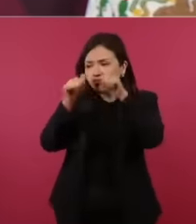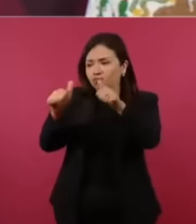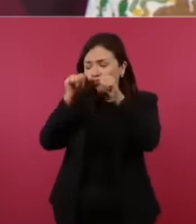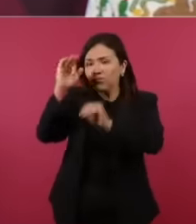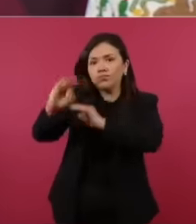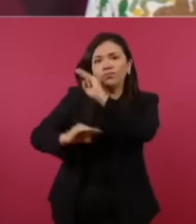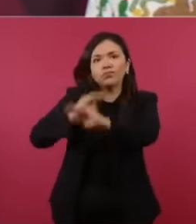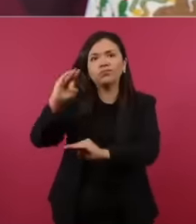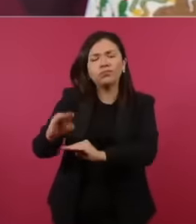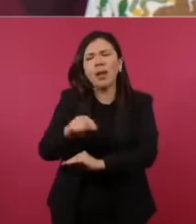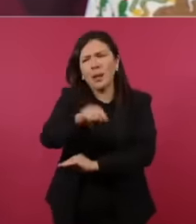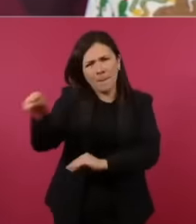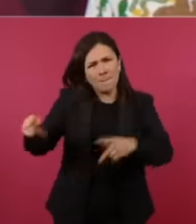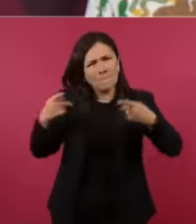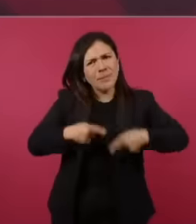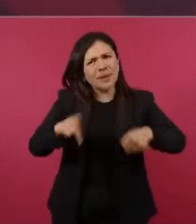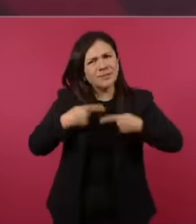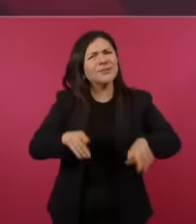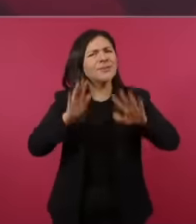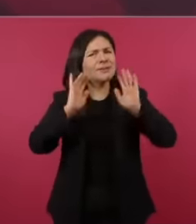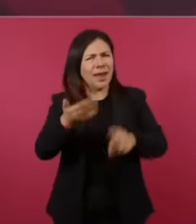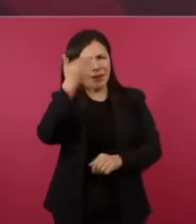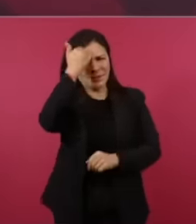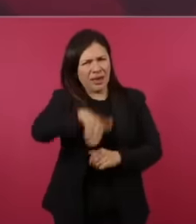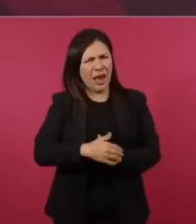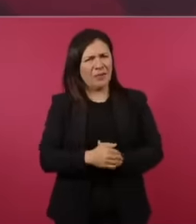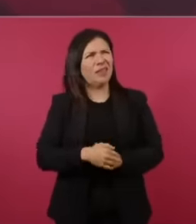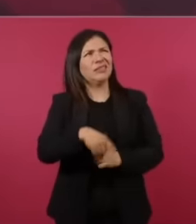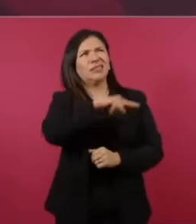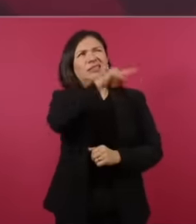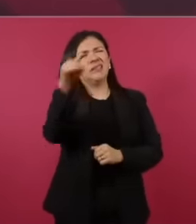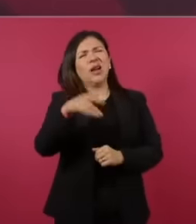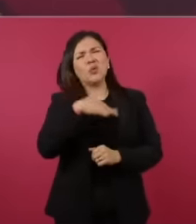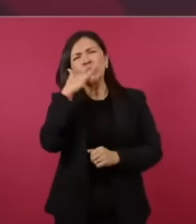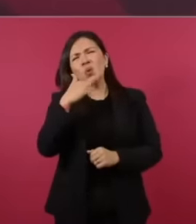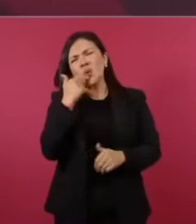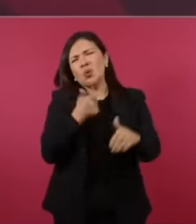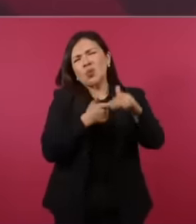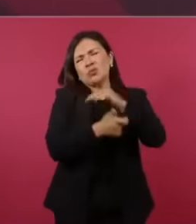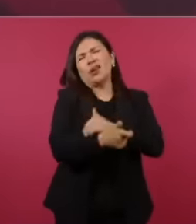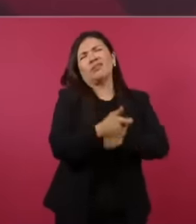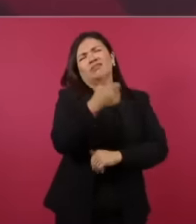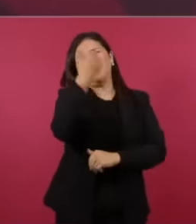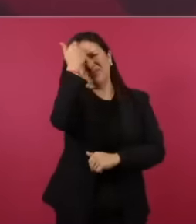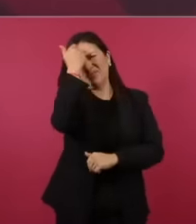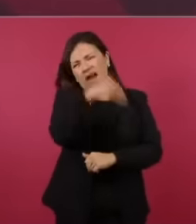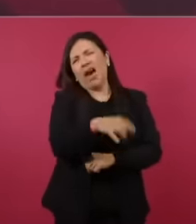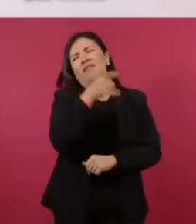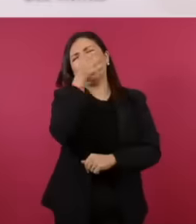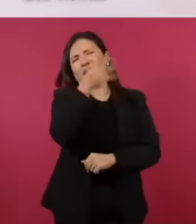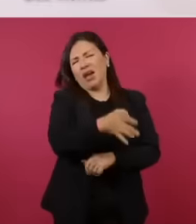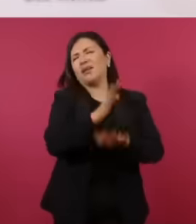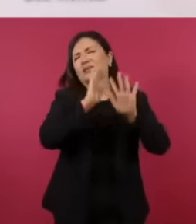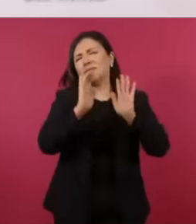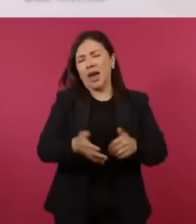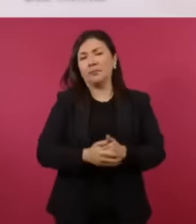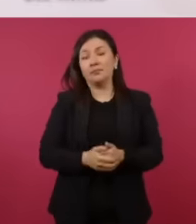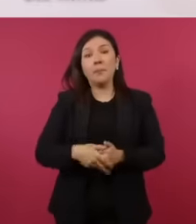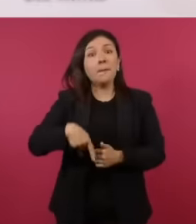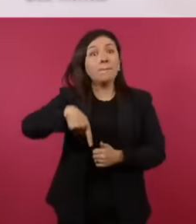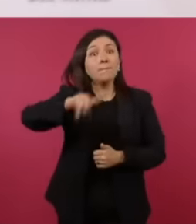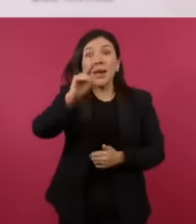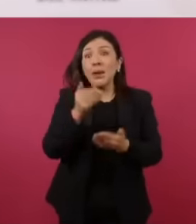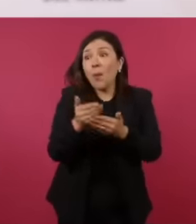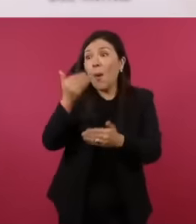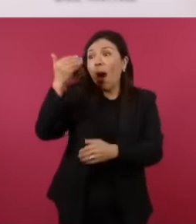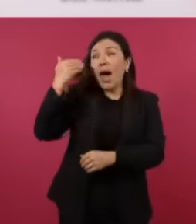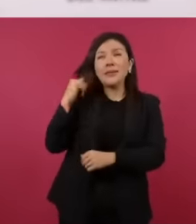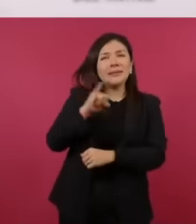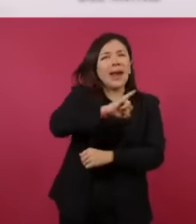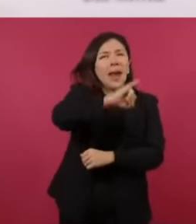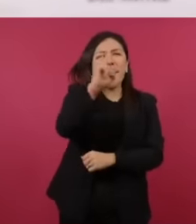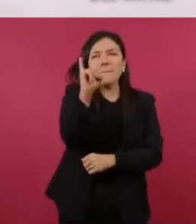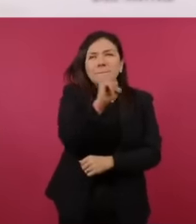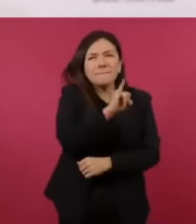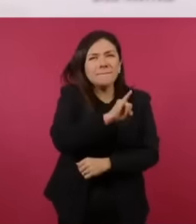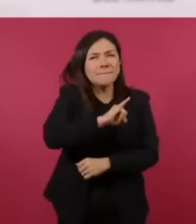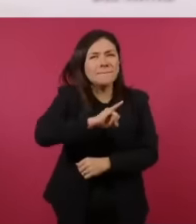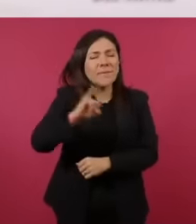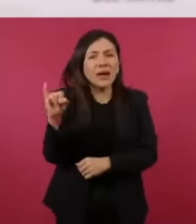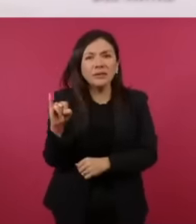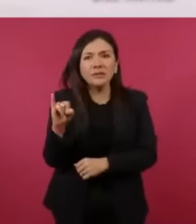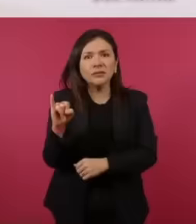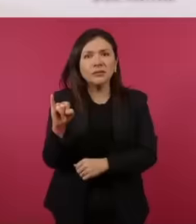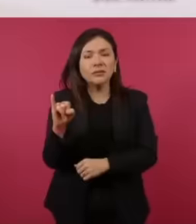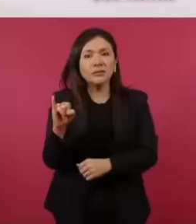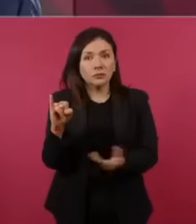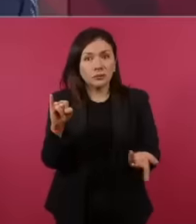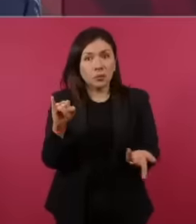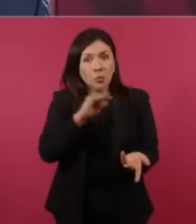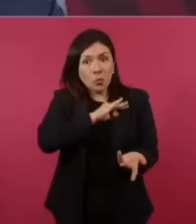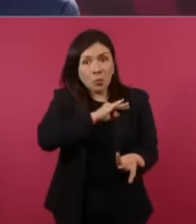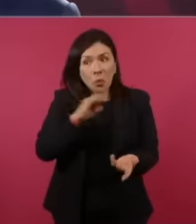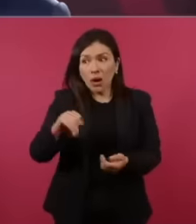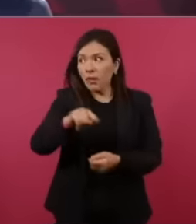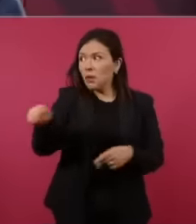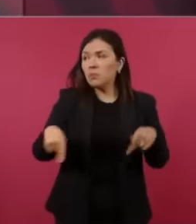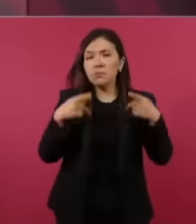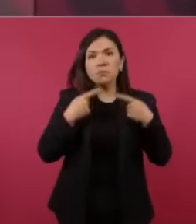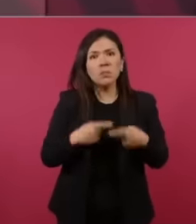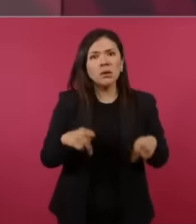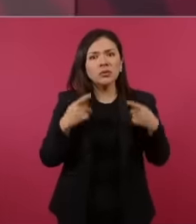knew that There was corruption, without a doubt, but I had never ever been able